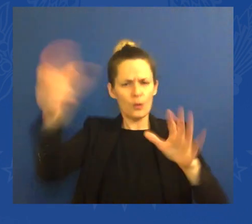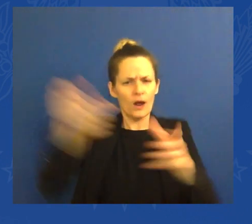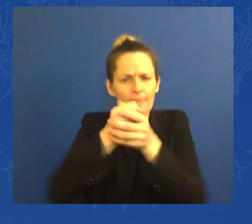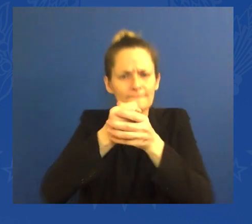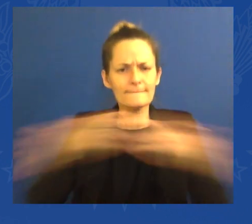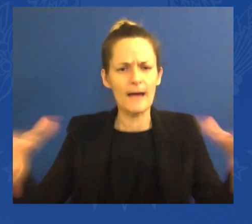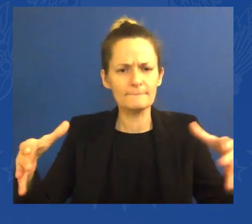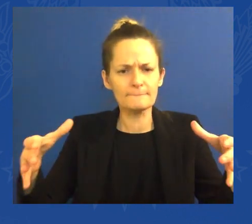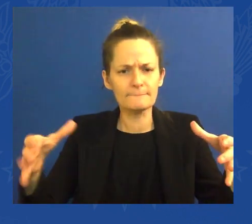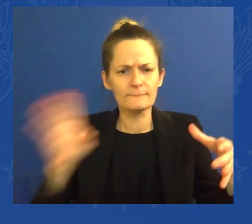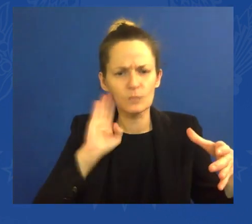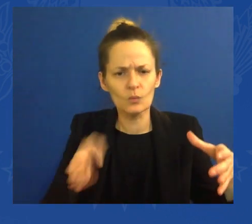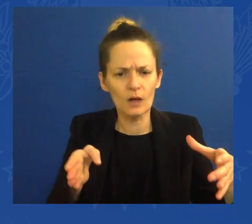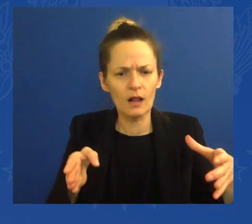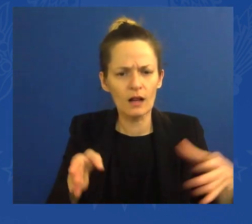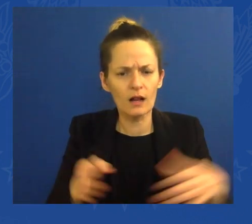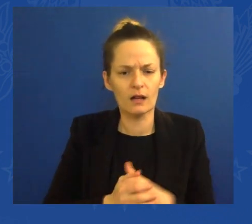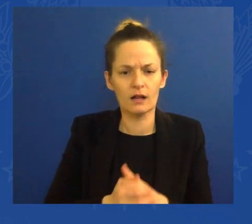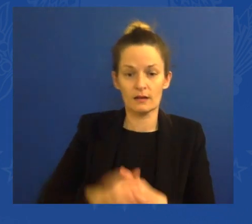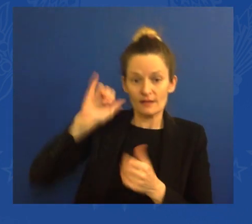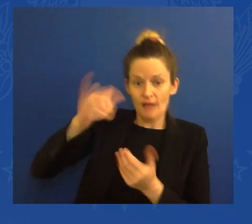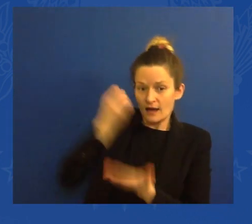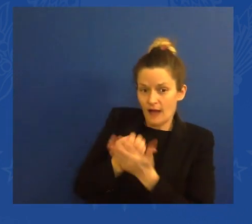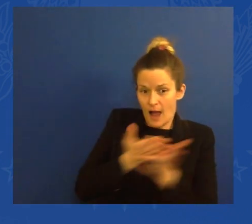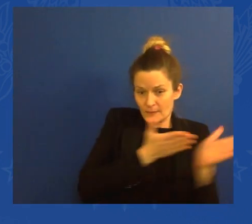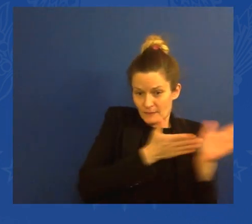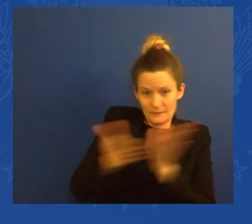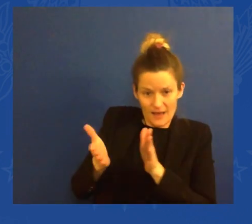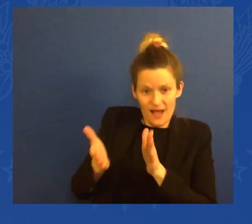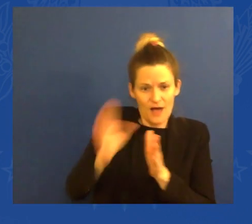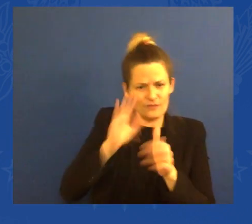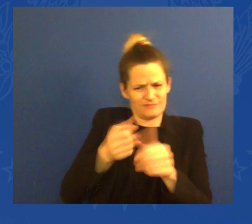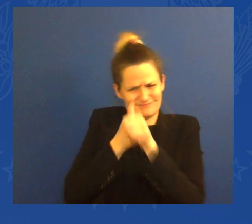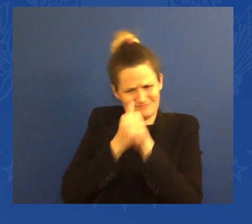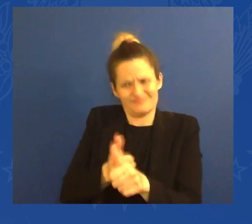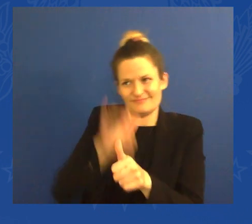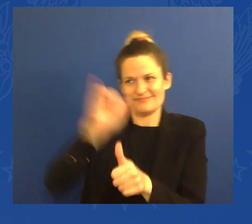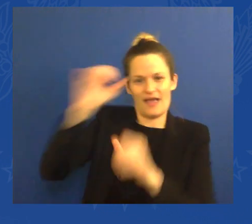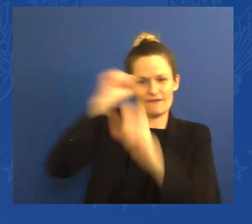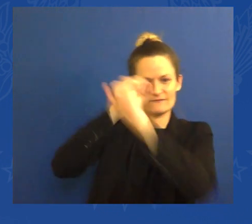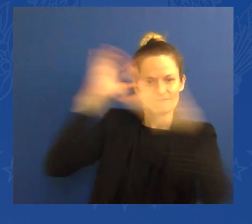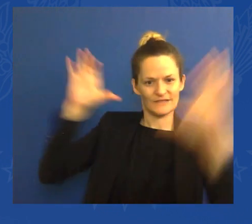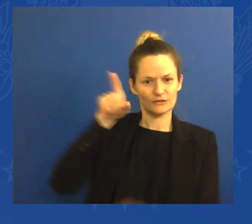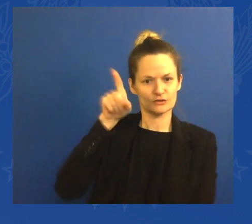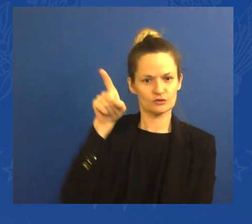We also had to invest in the country itself. America used to have the best infrastructure in the world --